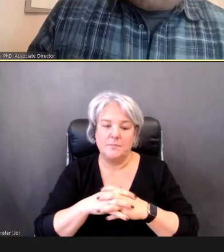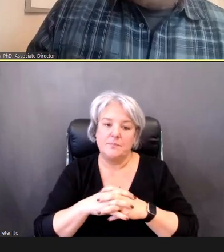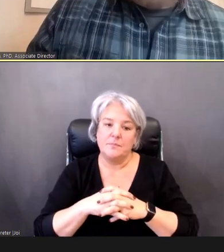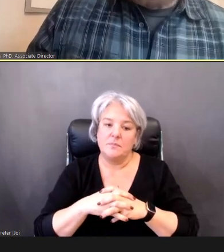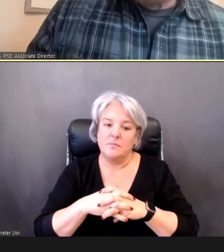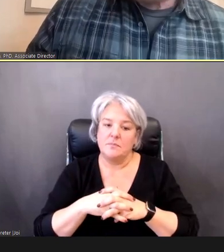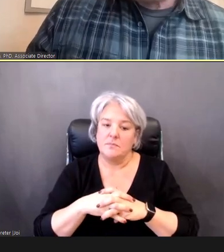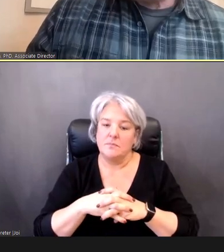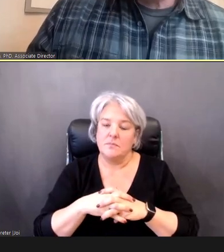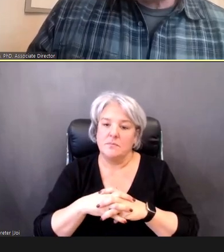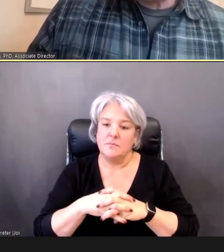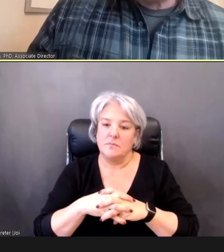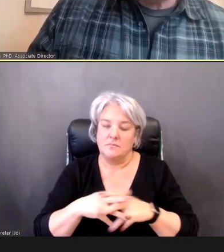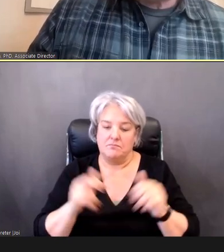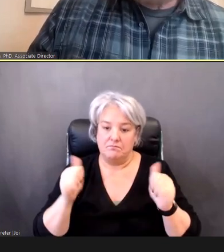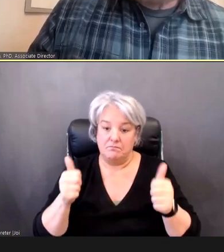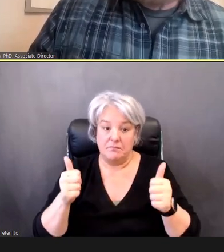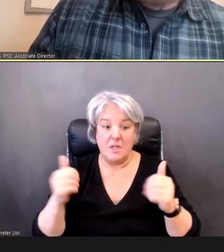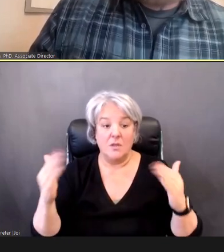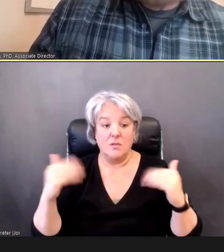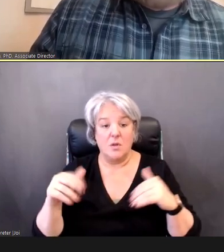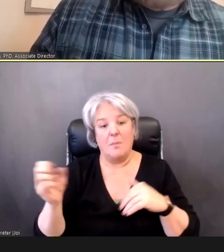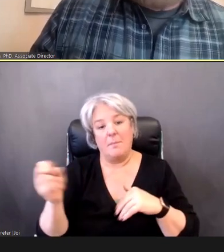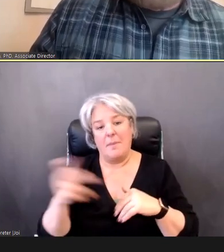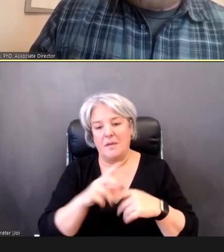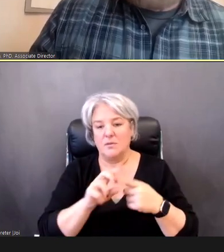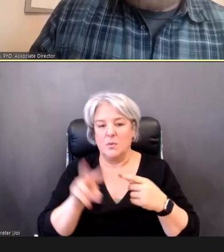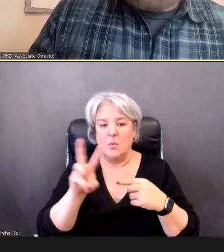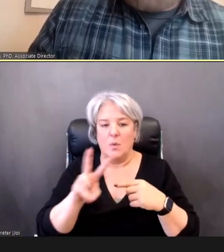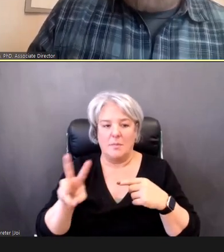going back to our Web site, kidshearing.org, this is where you